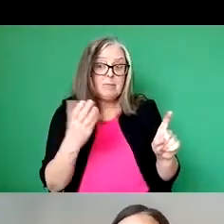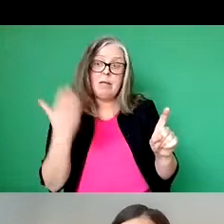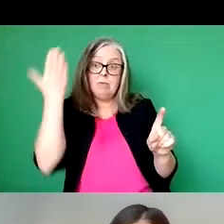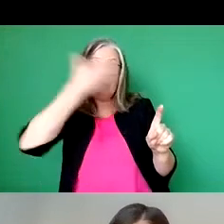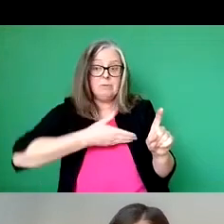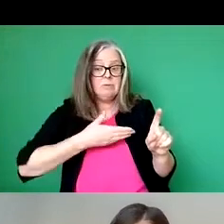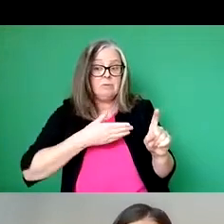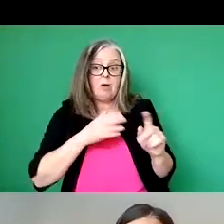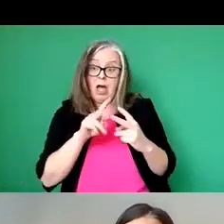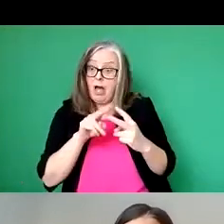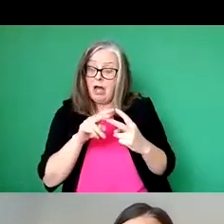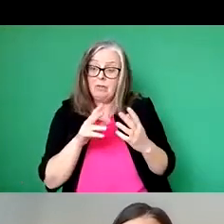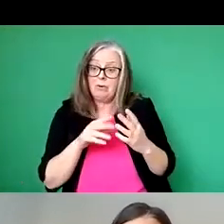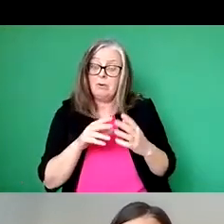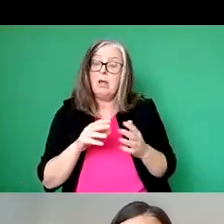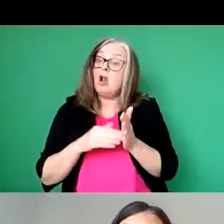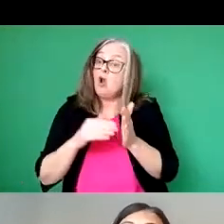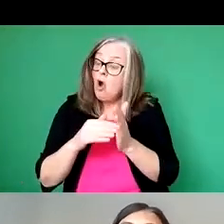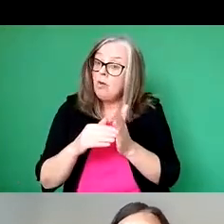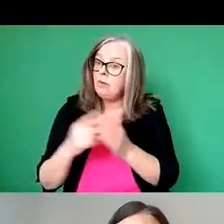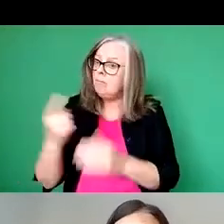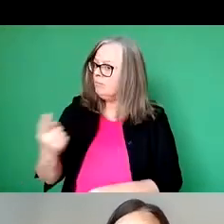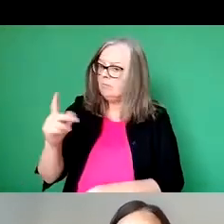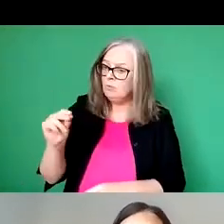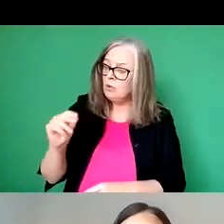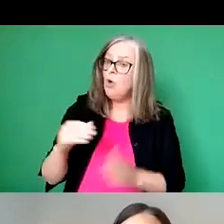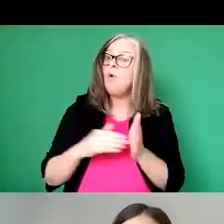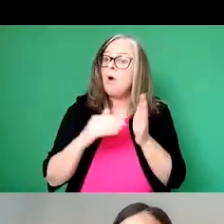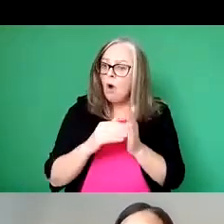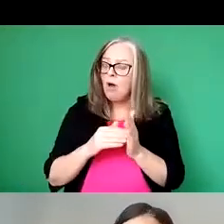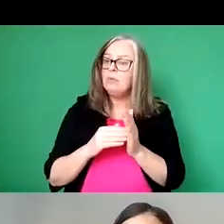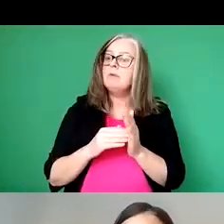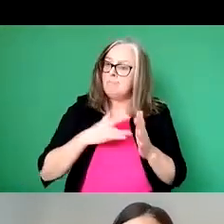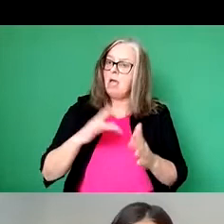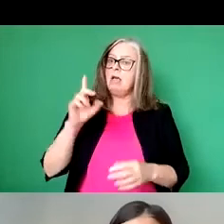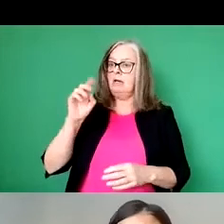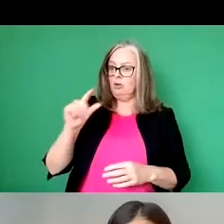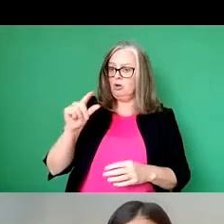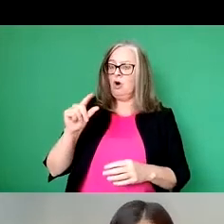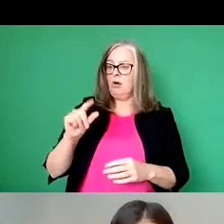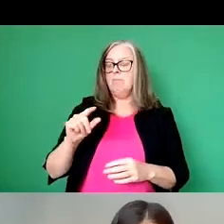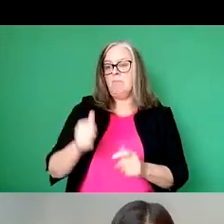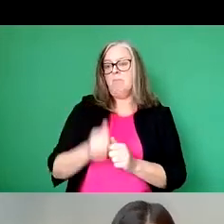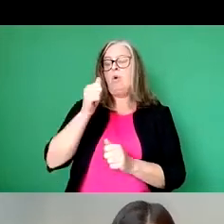oftentimes although not always dogs remain the most common form of service animals